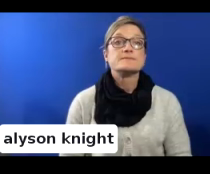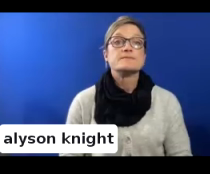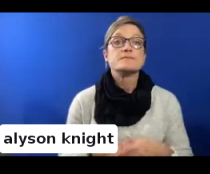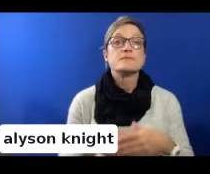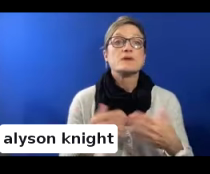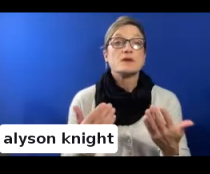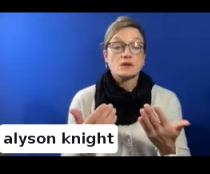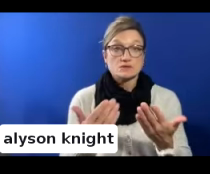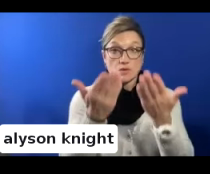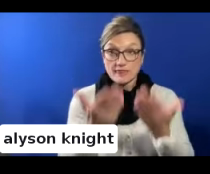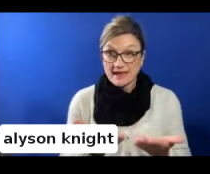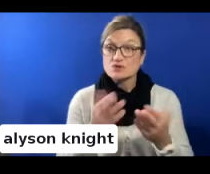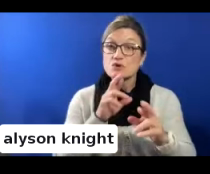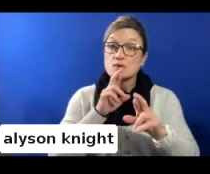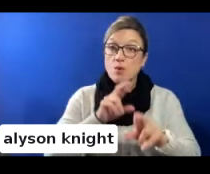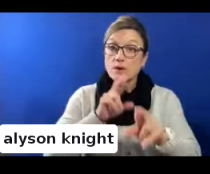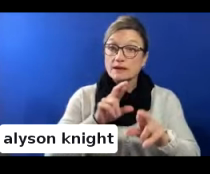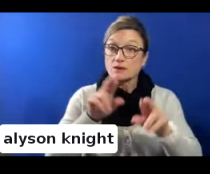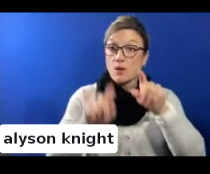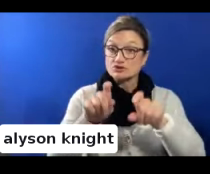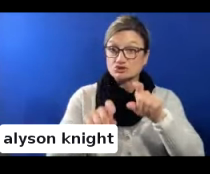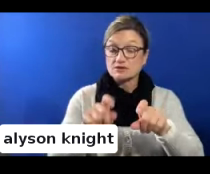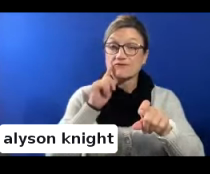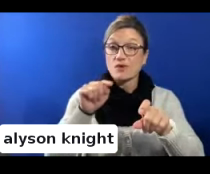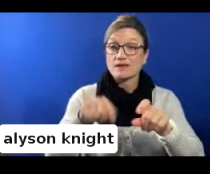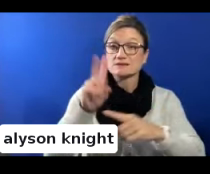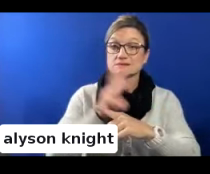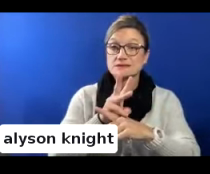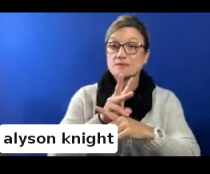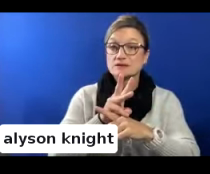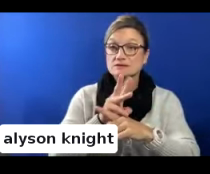These are the reporting questions for the 6-month check-in.